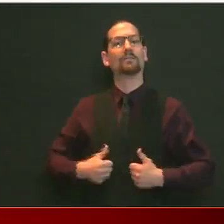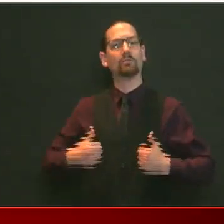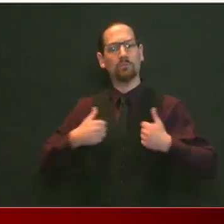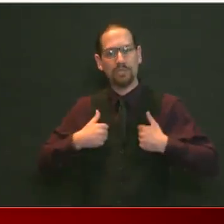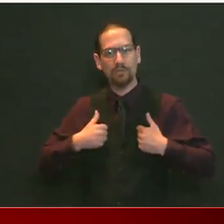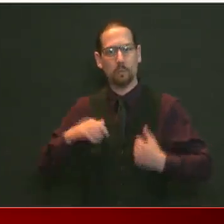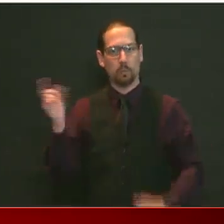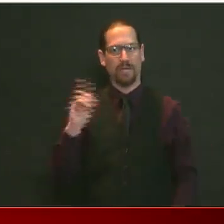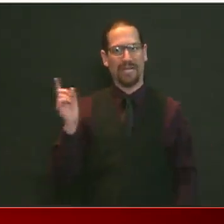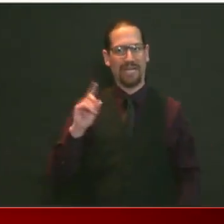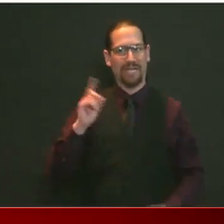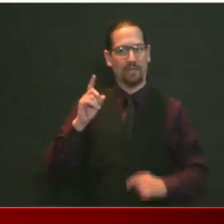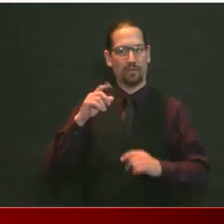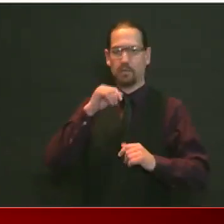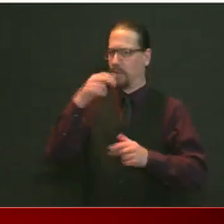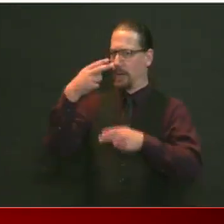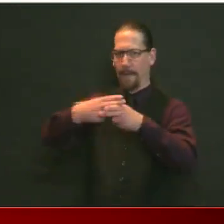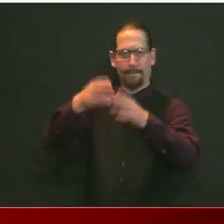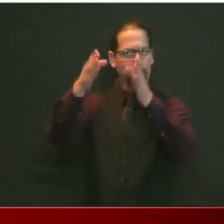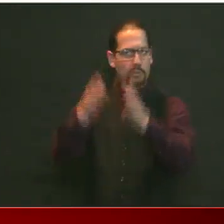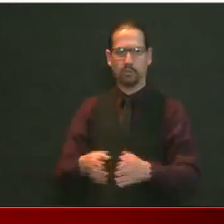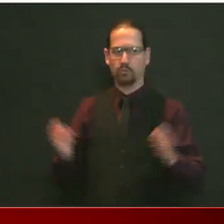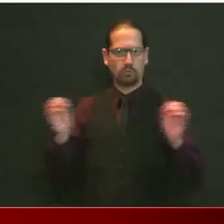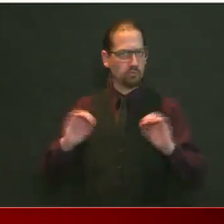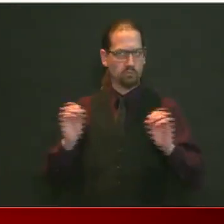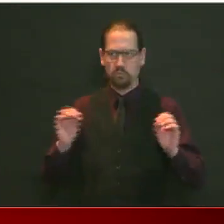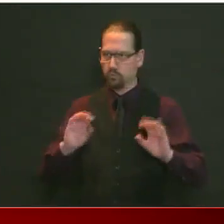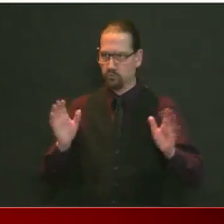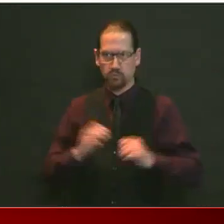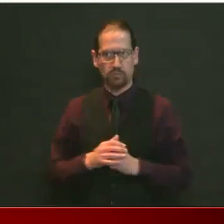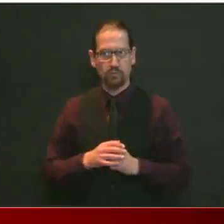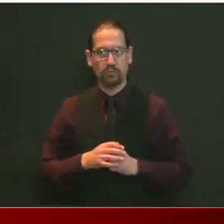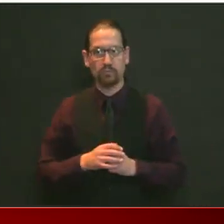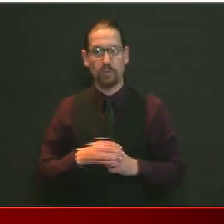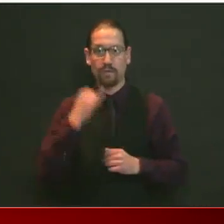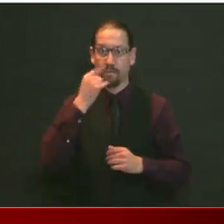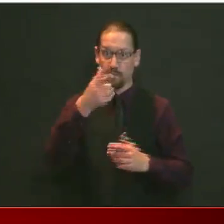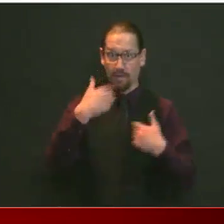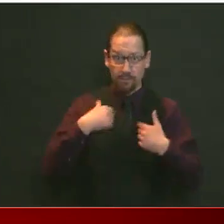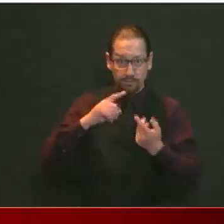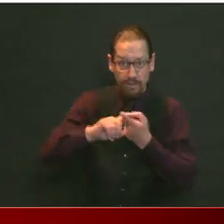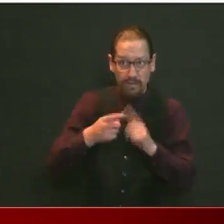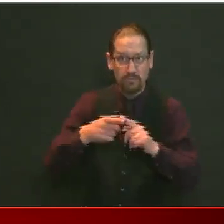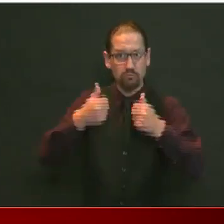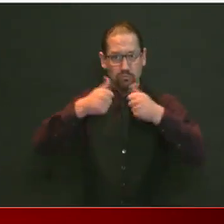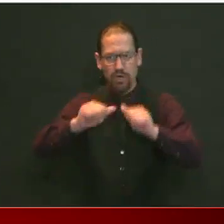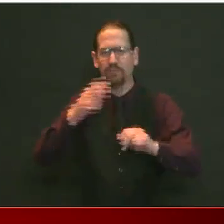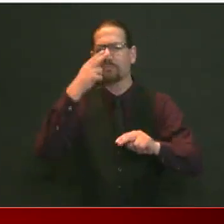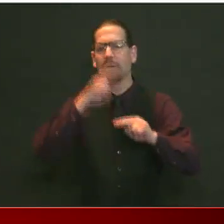YEAH. IT'S JUST IT'S A LOG OF ADDRESSES. BY THE WAY, JUST TRY IT. IF YOU HAVE